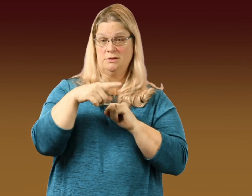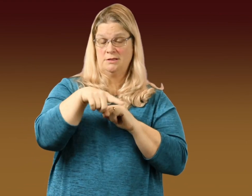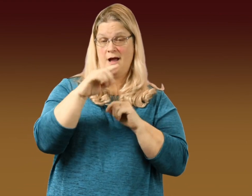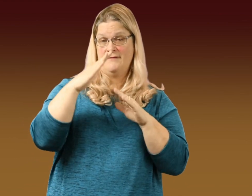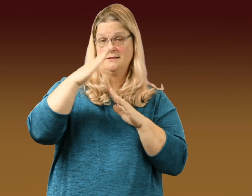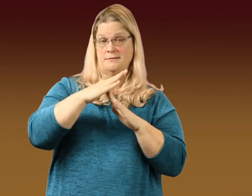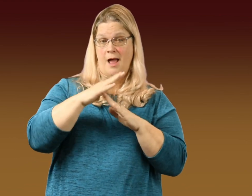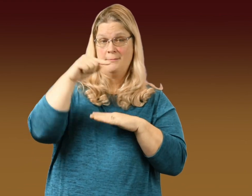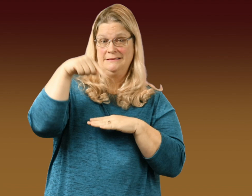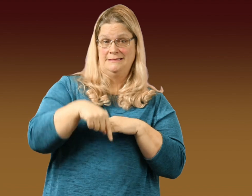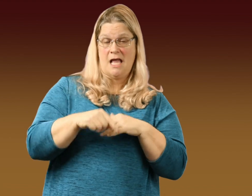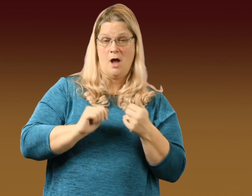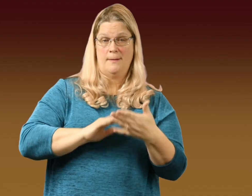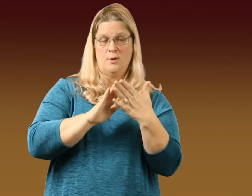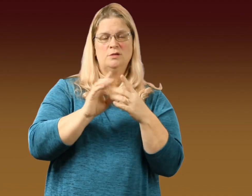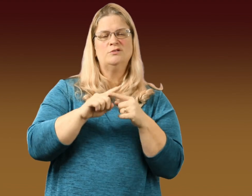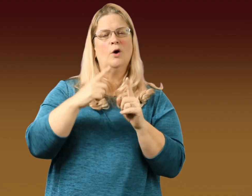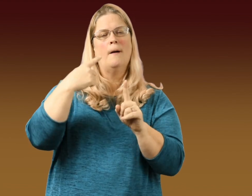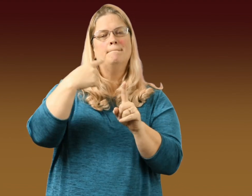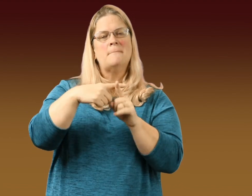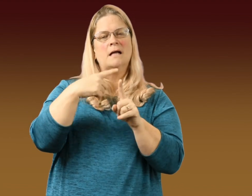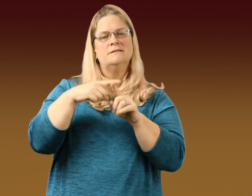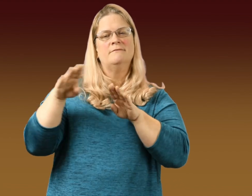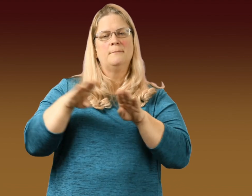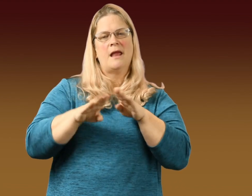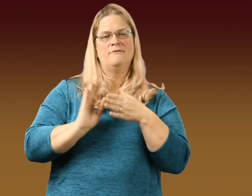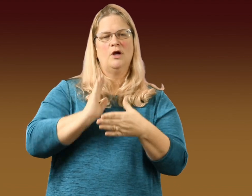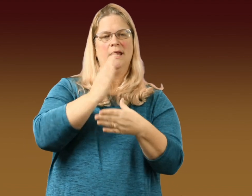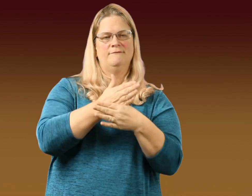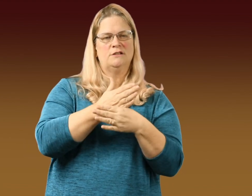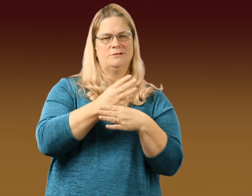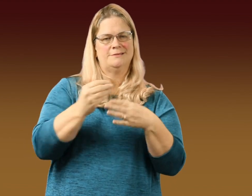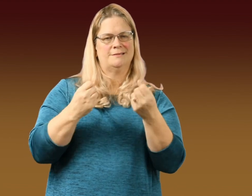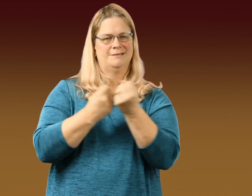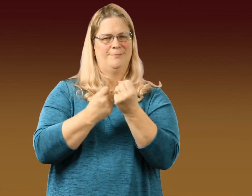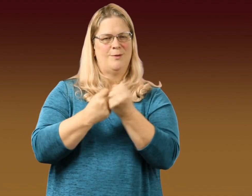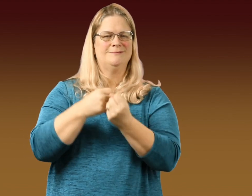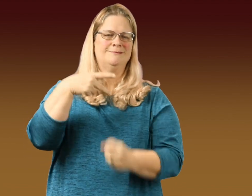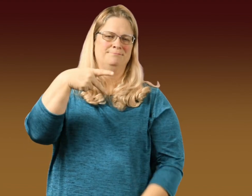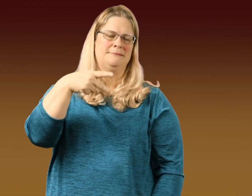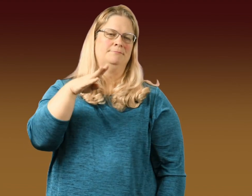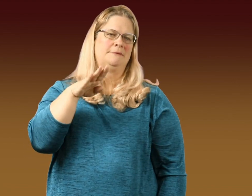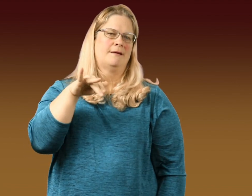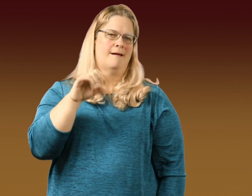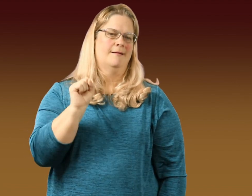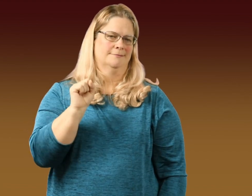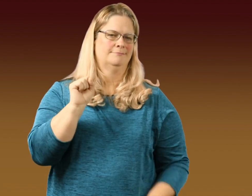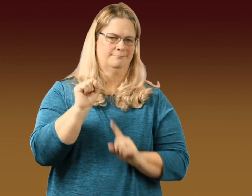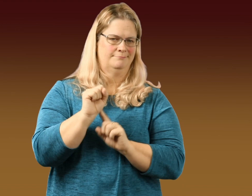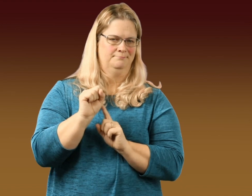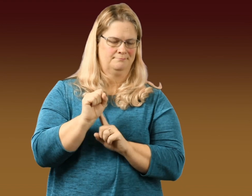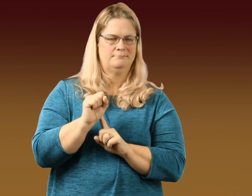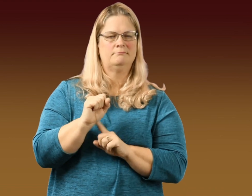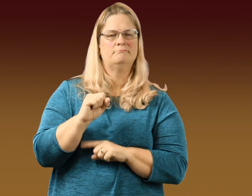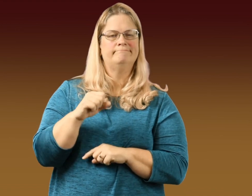Some examples of those top-down interventions or approaches include positive behavior intervention support, or PBIS,